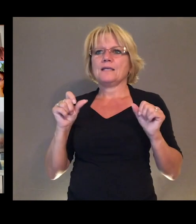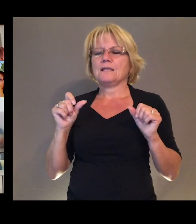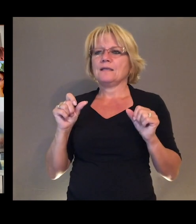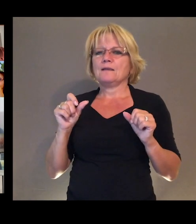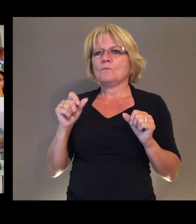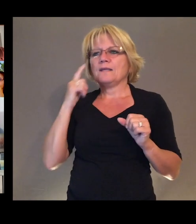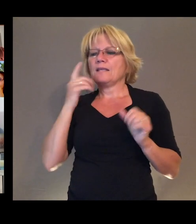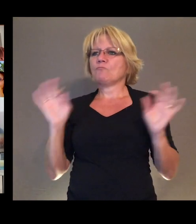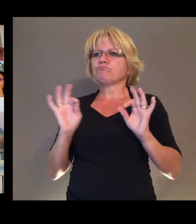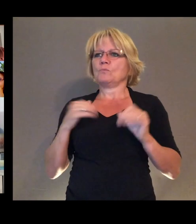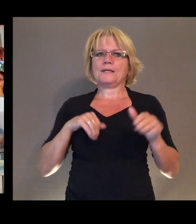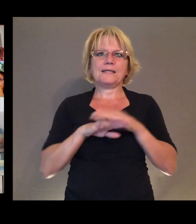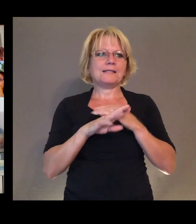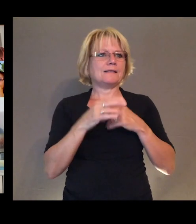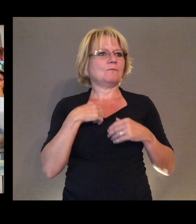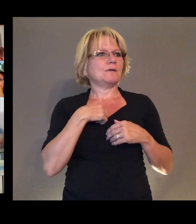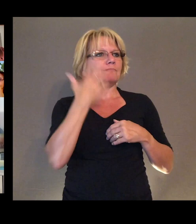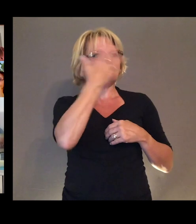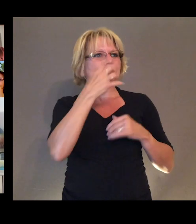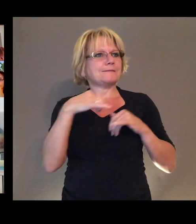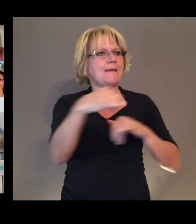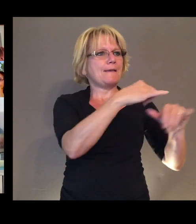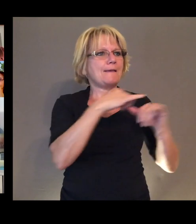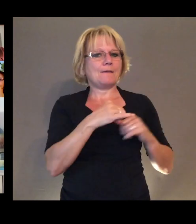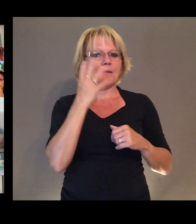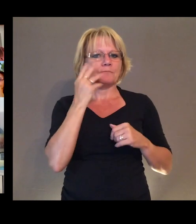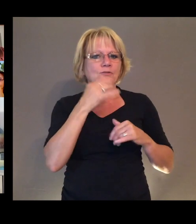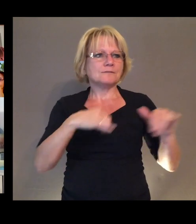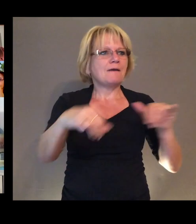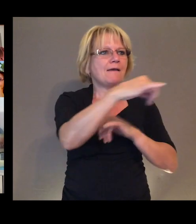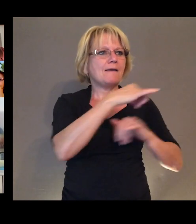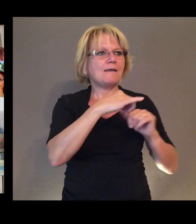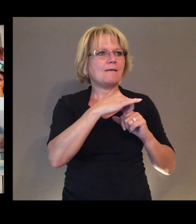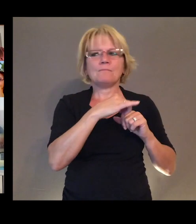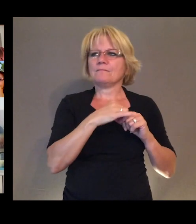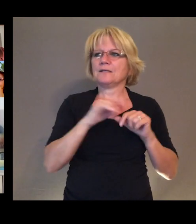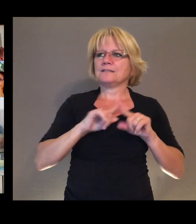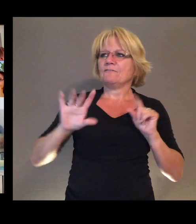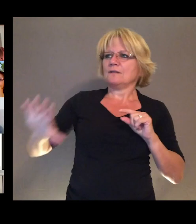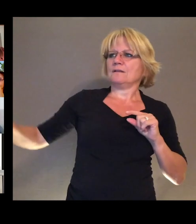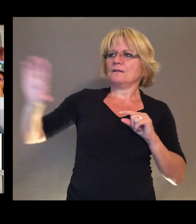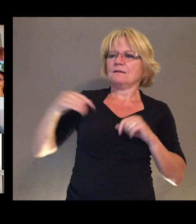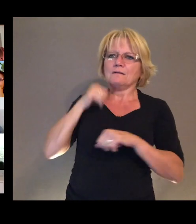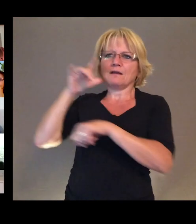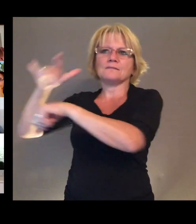and everybody's experiences are similar to us. And if we don't do the work to do this realistic assessment